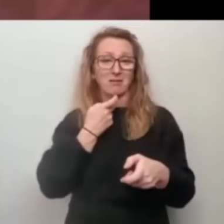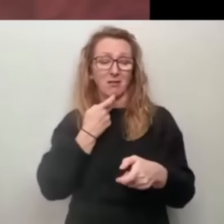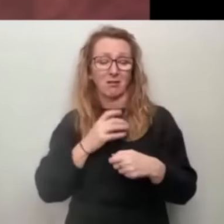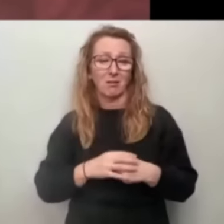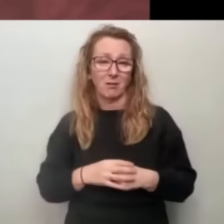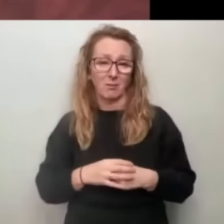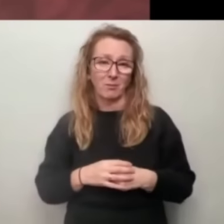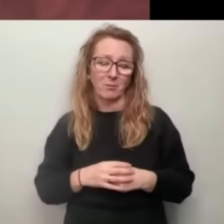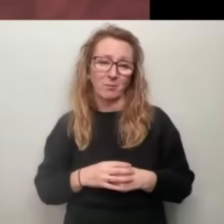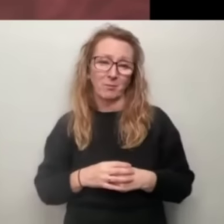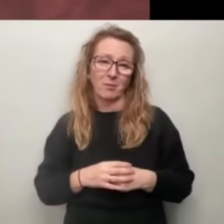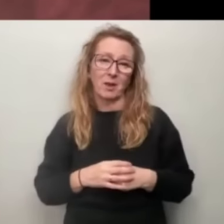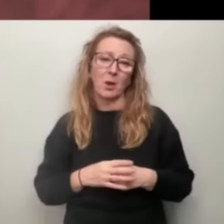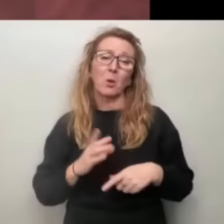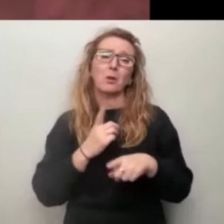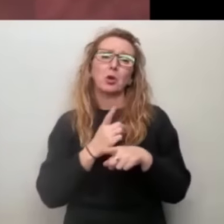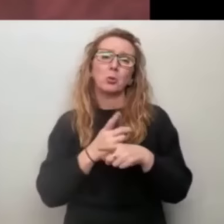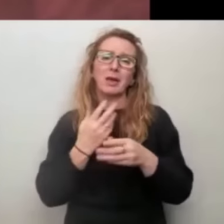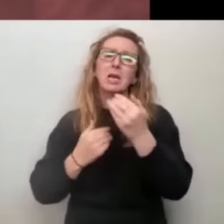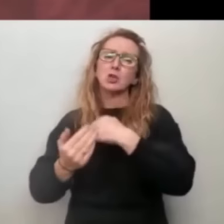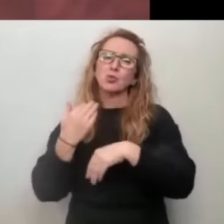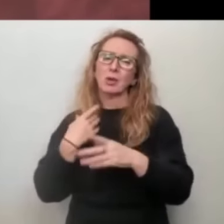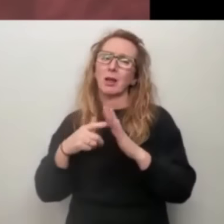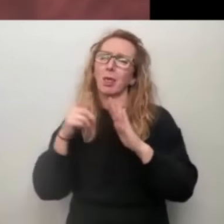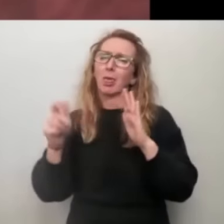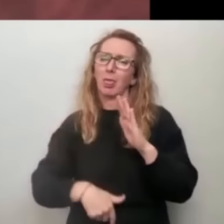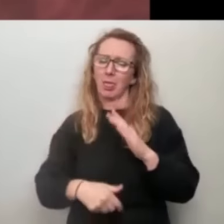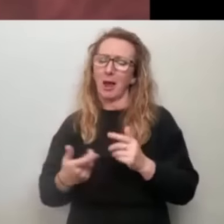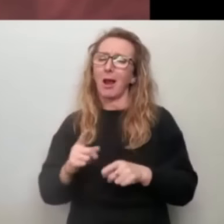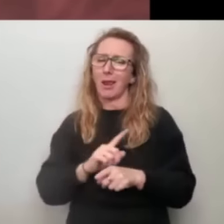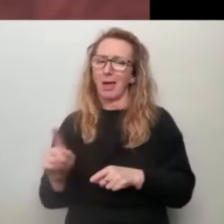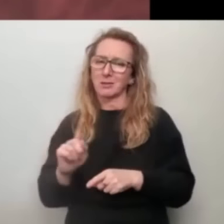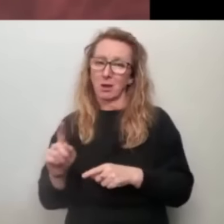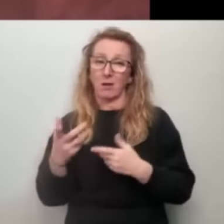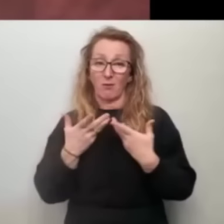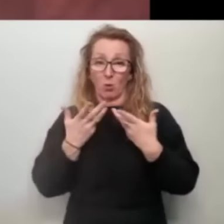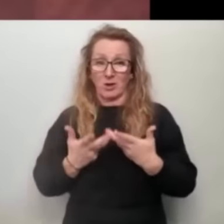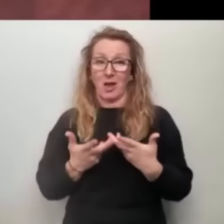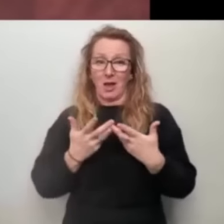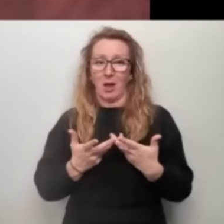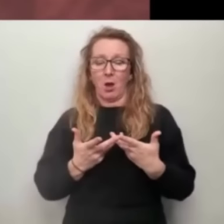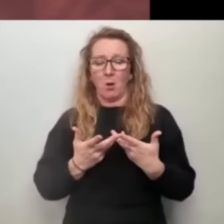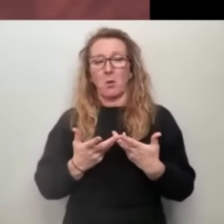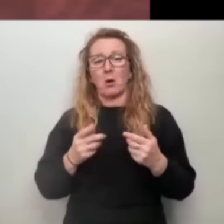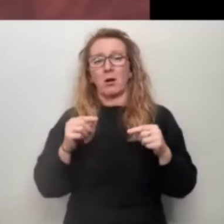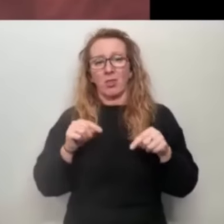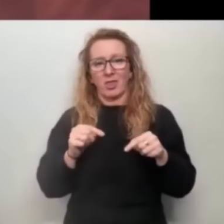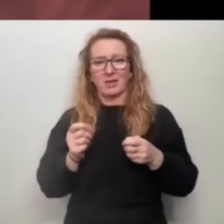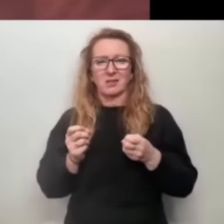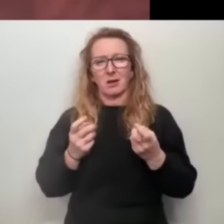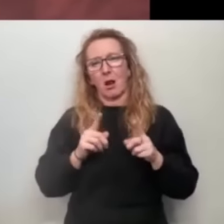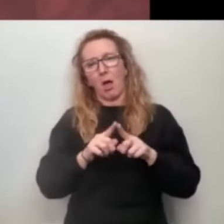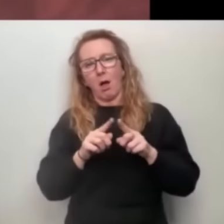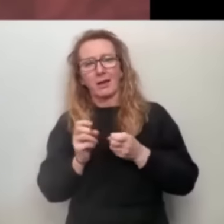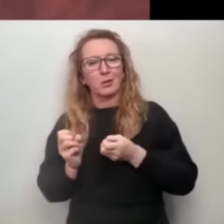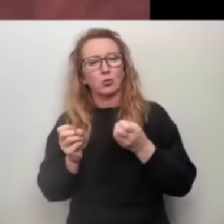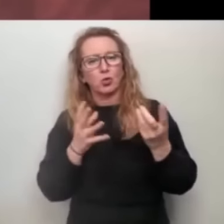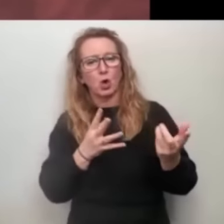We'll come to the history of the bridge in more detail later in this lecture, but for now, this serves by way of an introduction to that fixed point